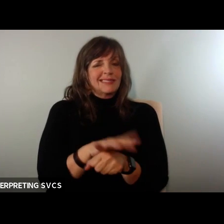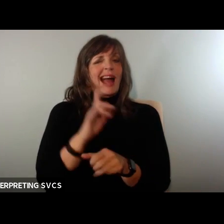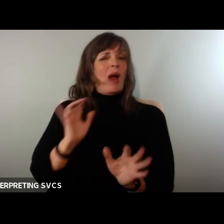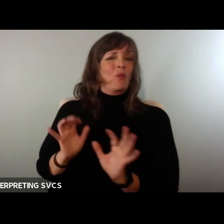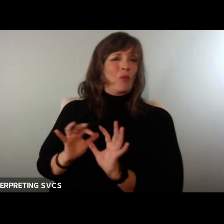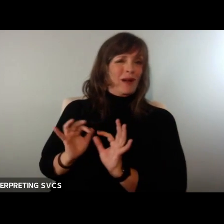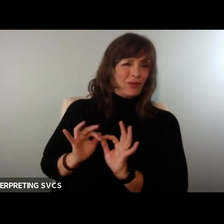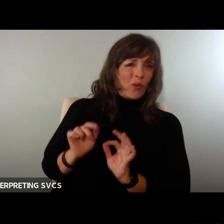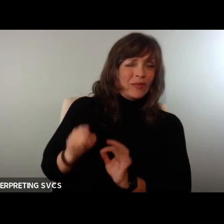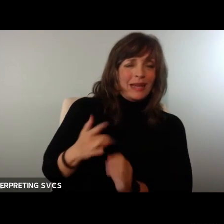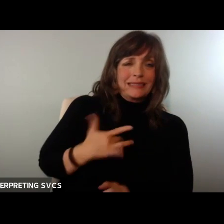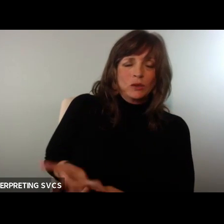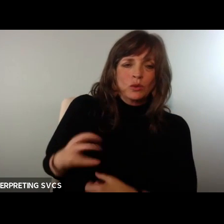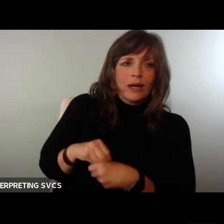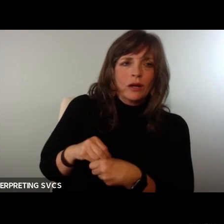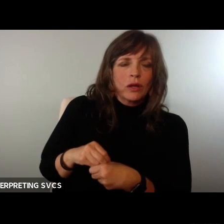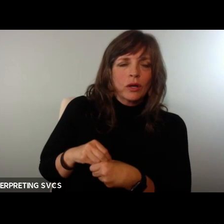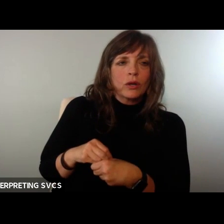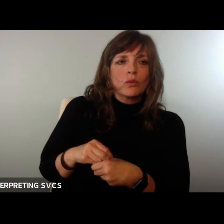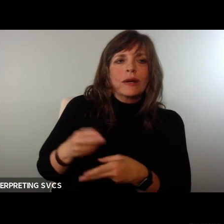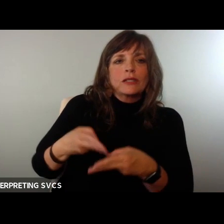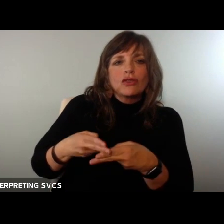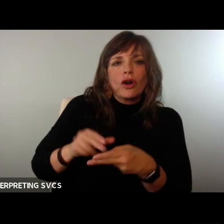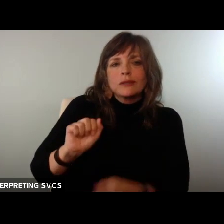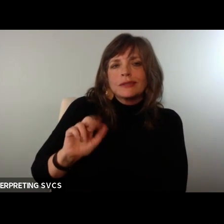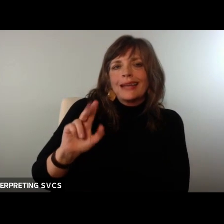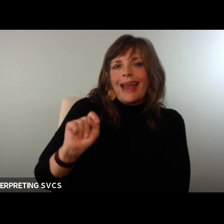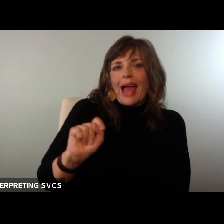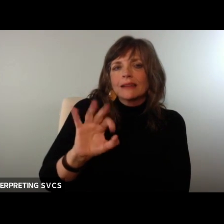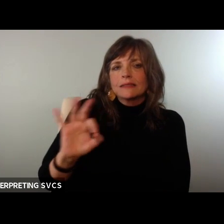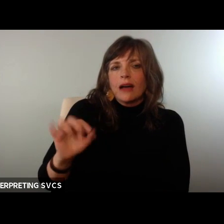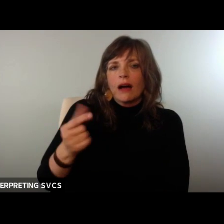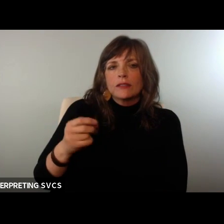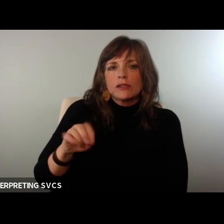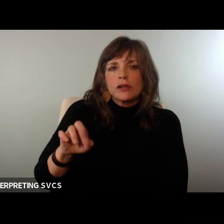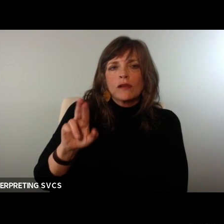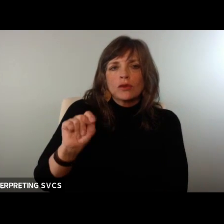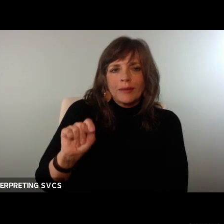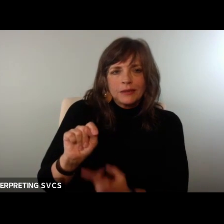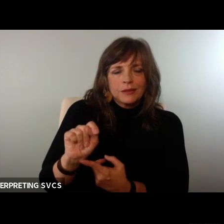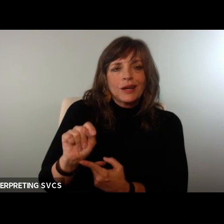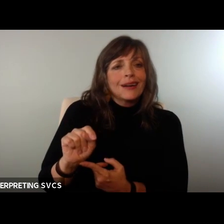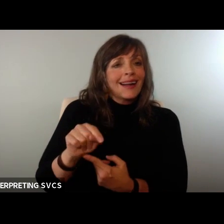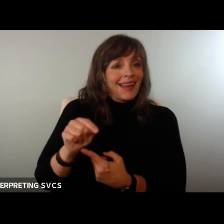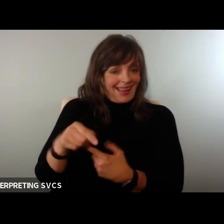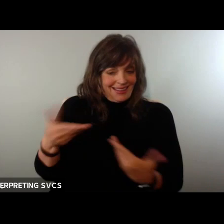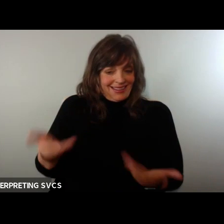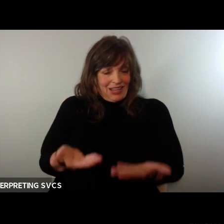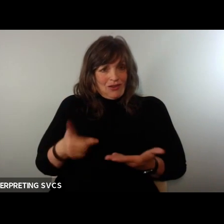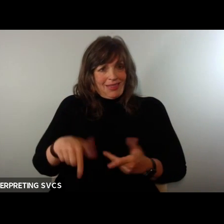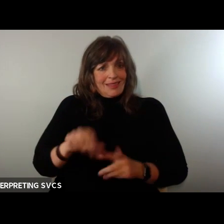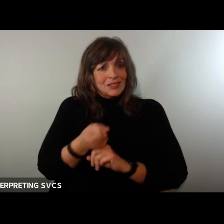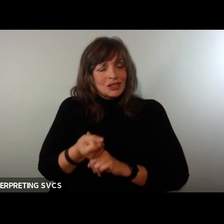include what's called an act of government and here the act of government in New York